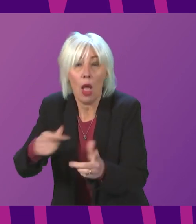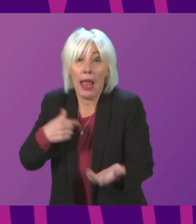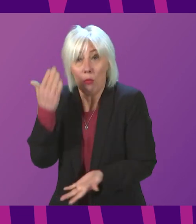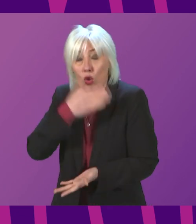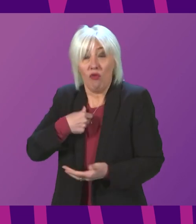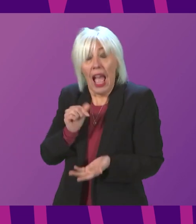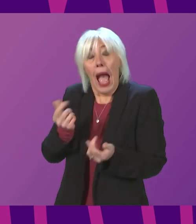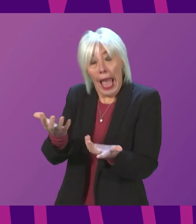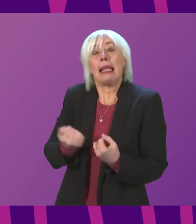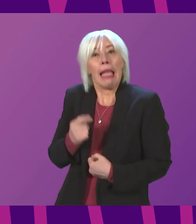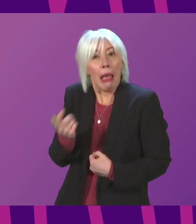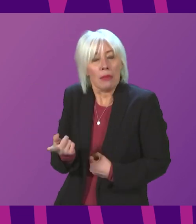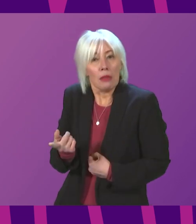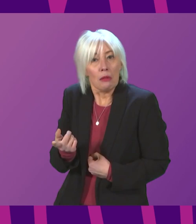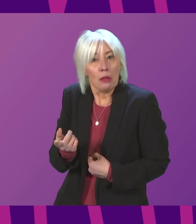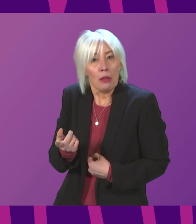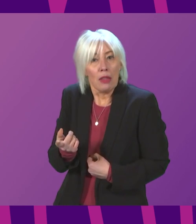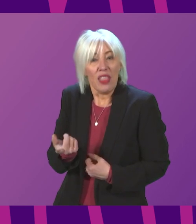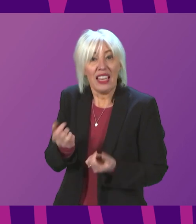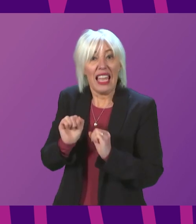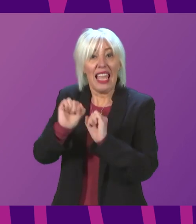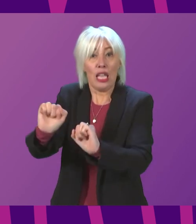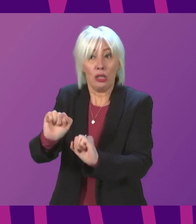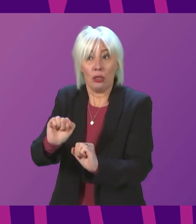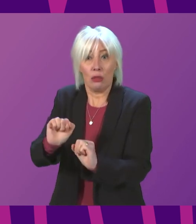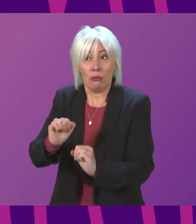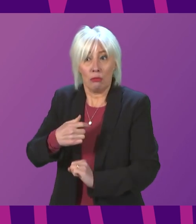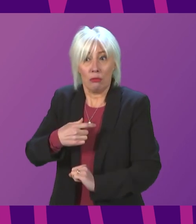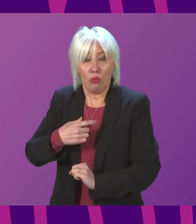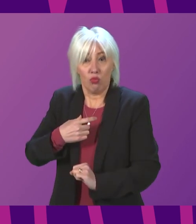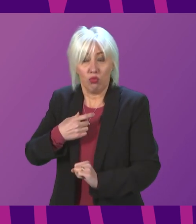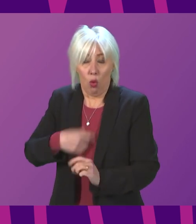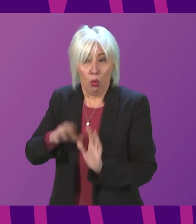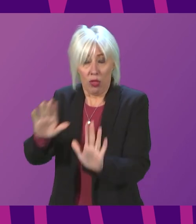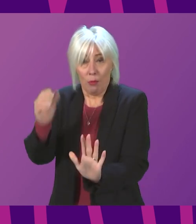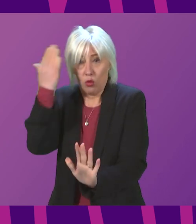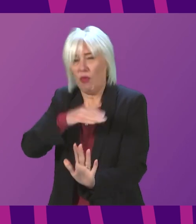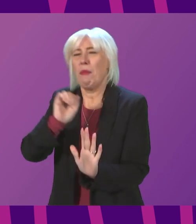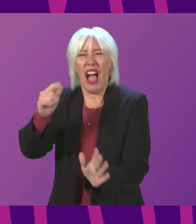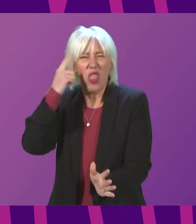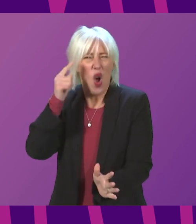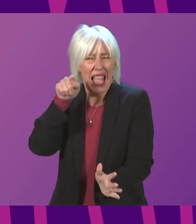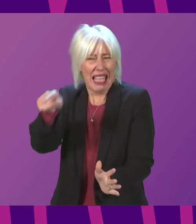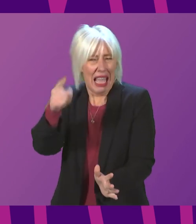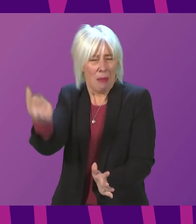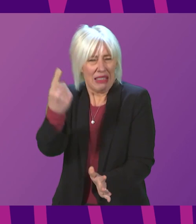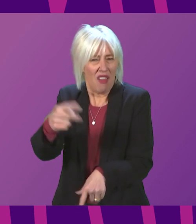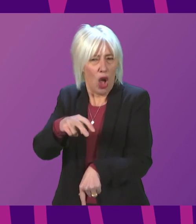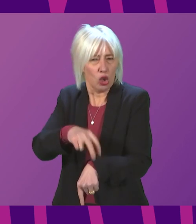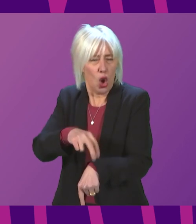that he has put on the record, but I repeat that I presume that he, of all people, understands